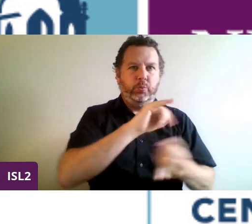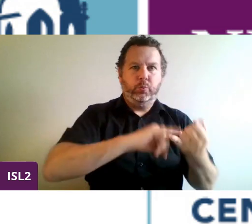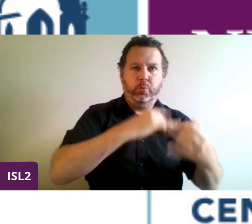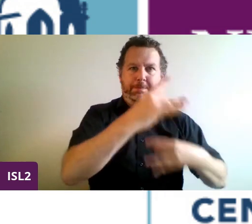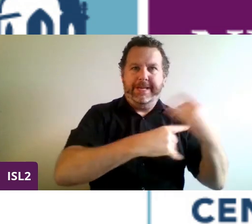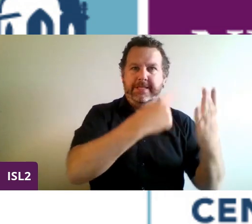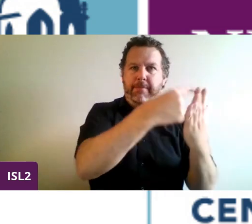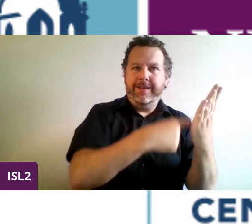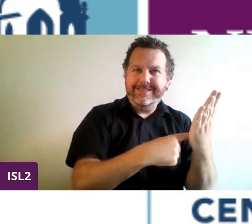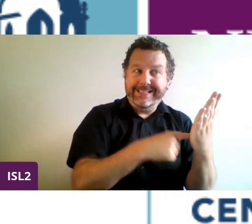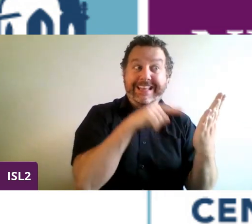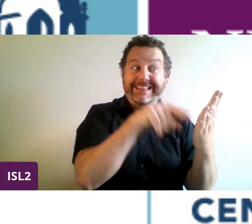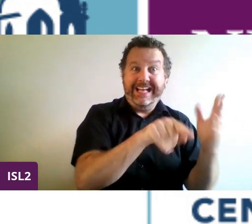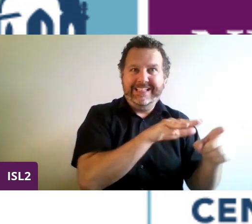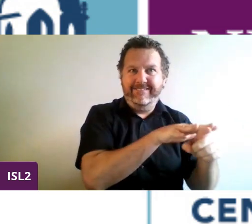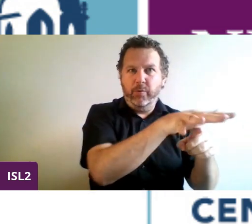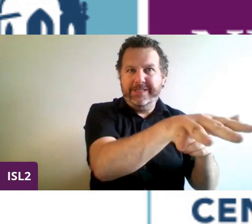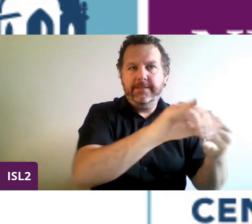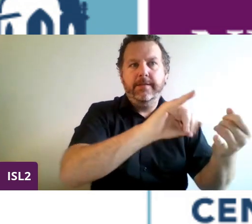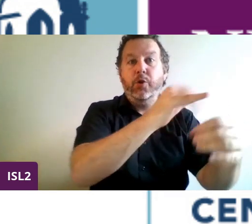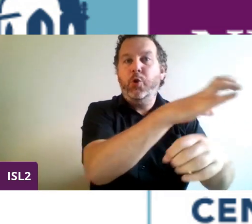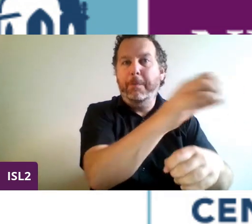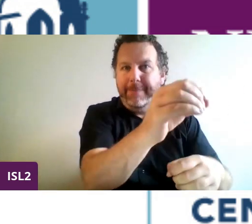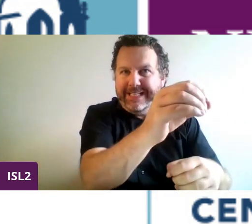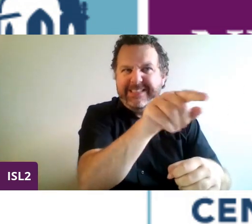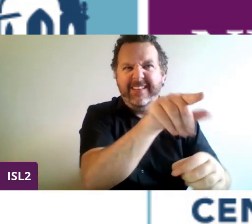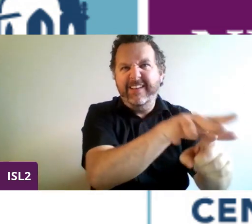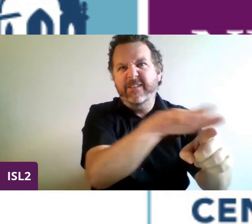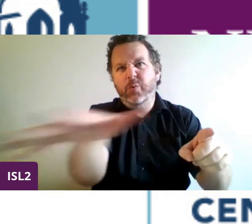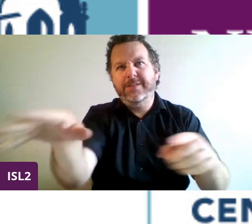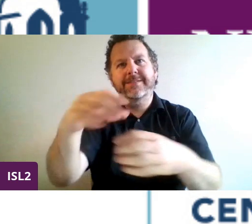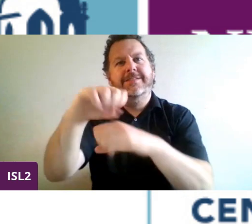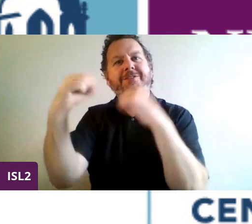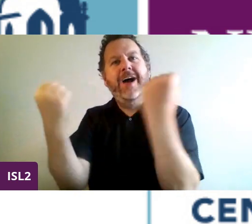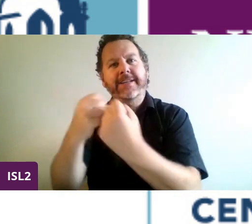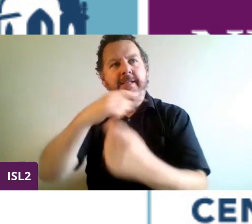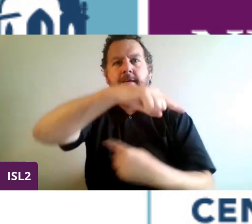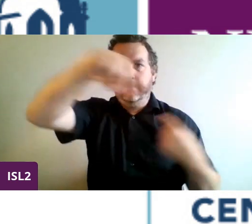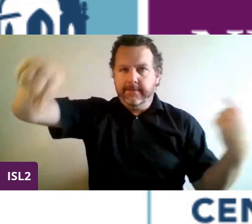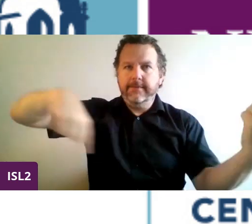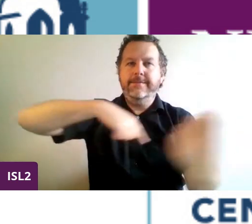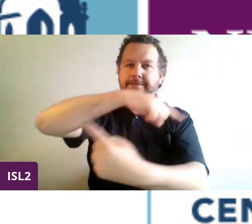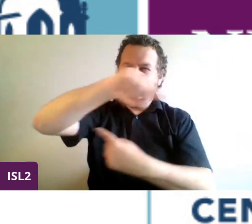and interaction at large. Just to start by saying